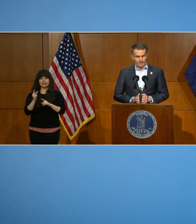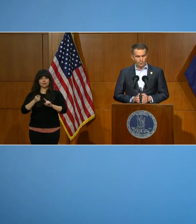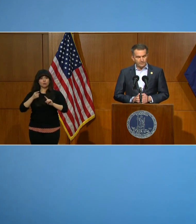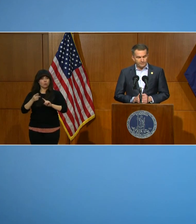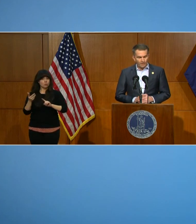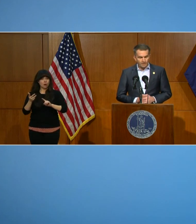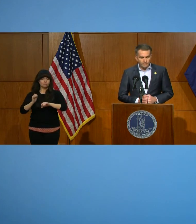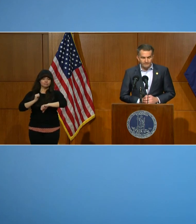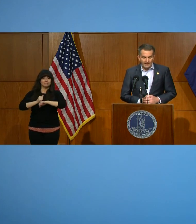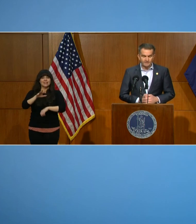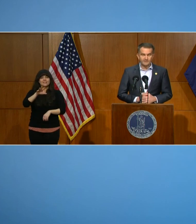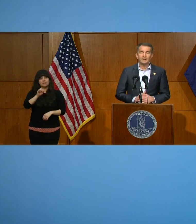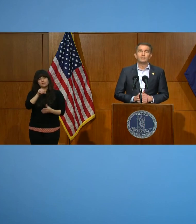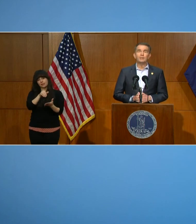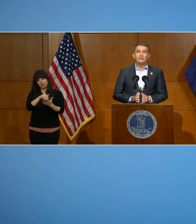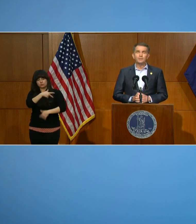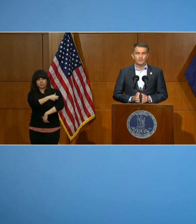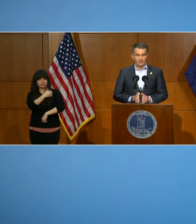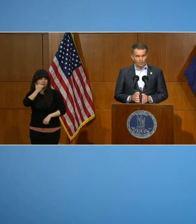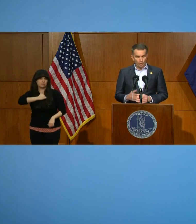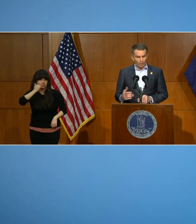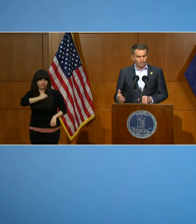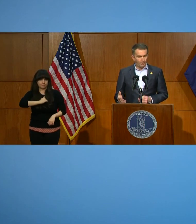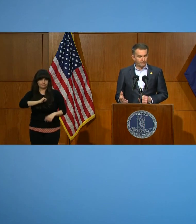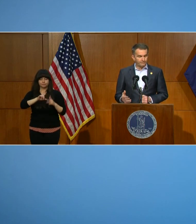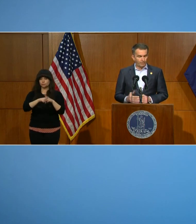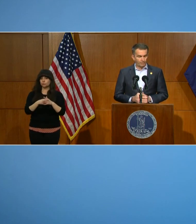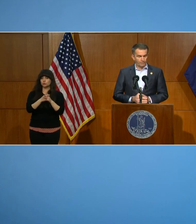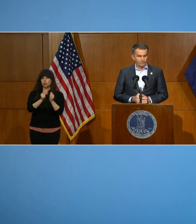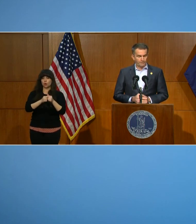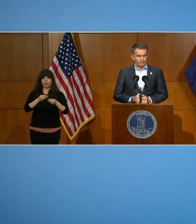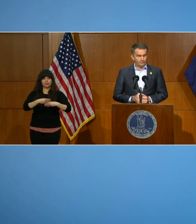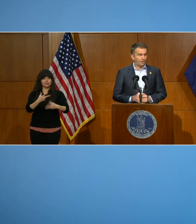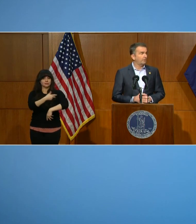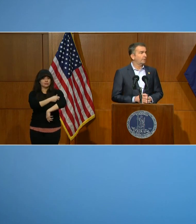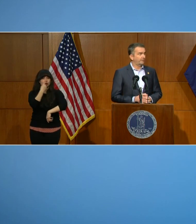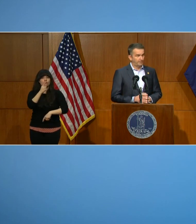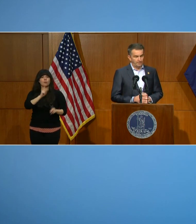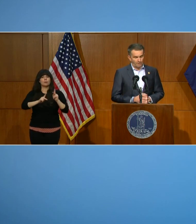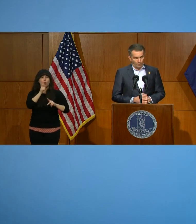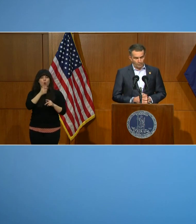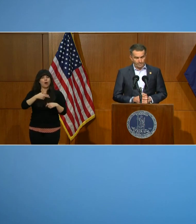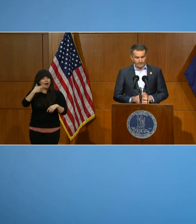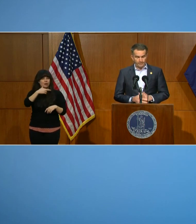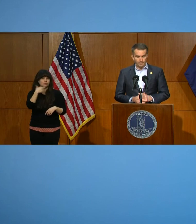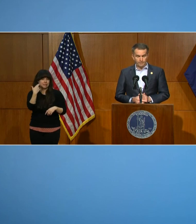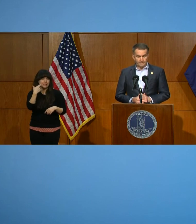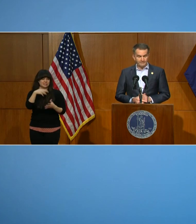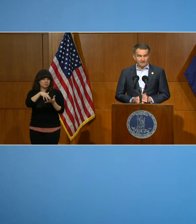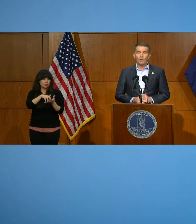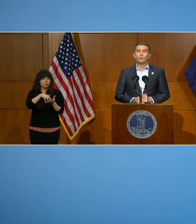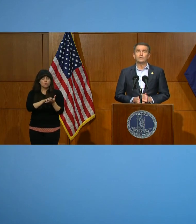OUR NEXT GOAL OF 50,000 SHOTS PER DAY. WE START WITH